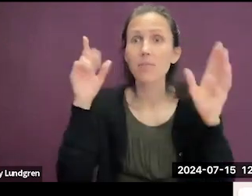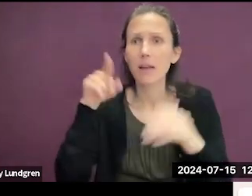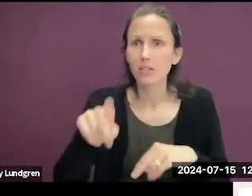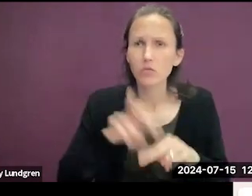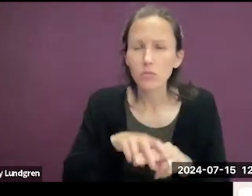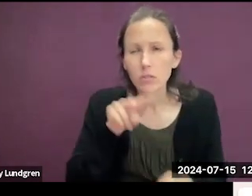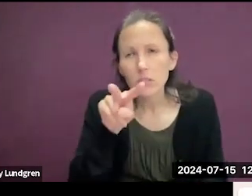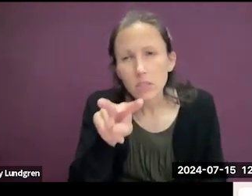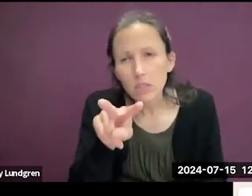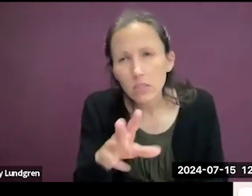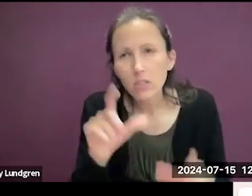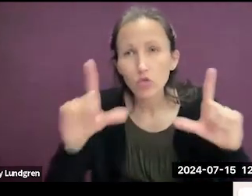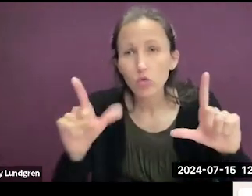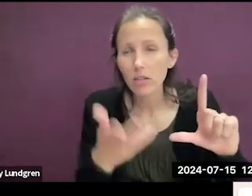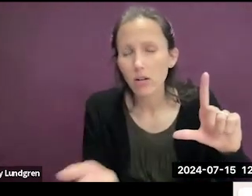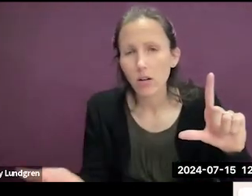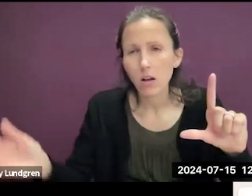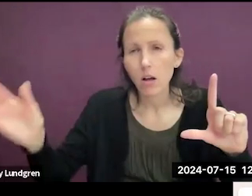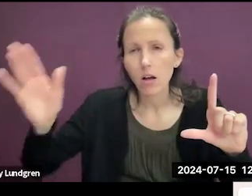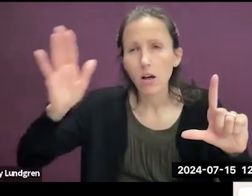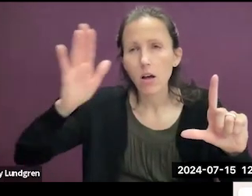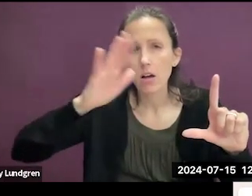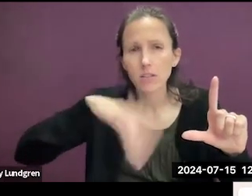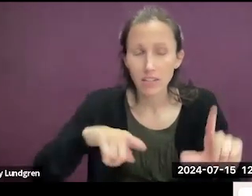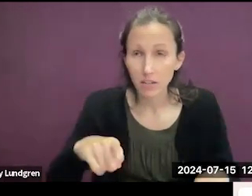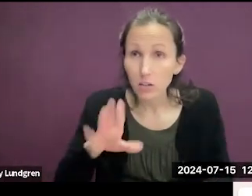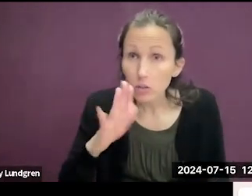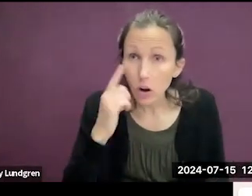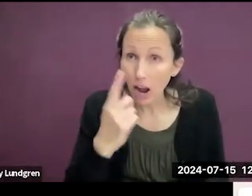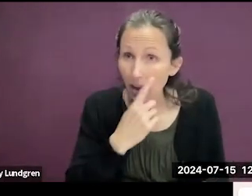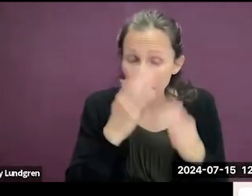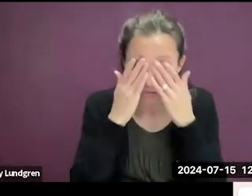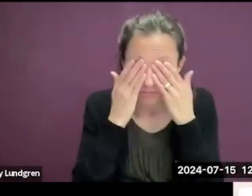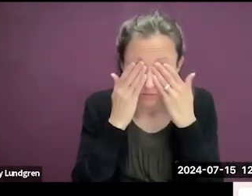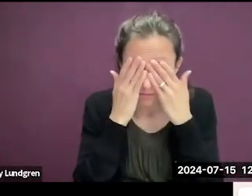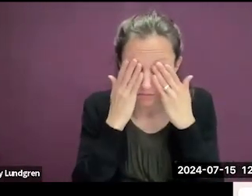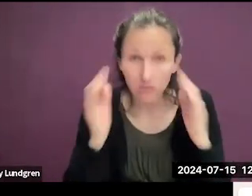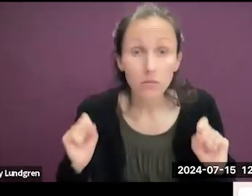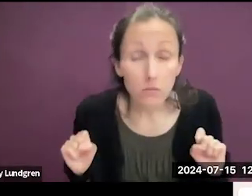Do those lines of text start to bleed together? Do you feel like you need to zoom in on the text in order to read it?